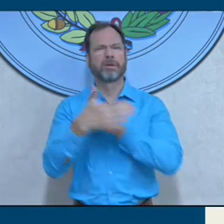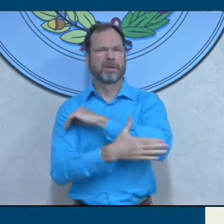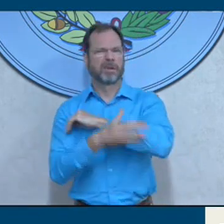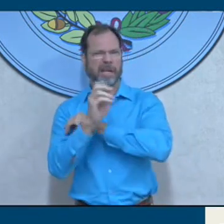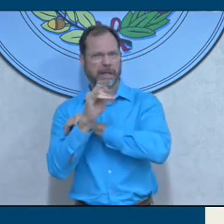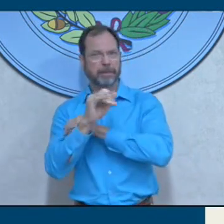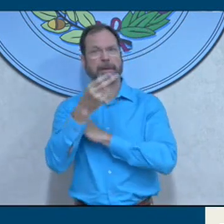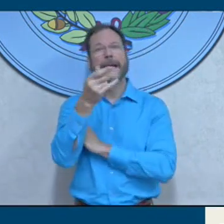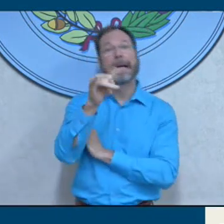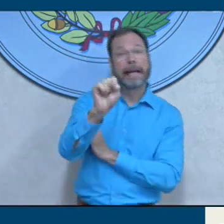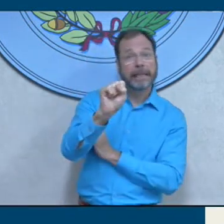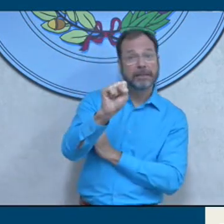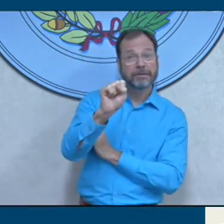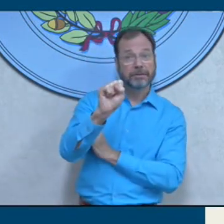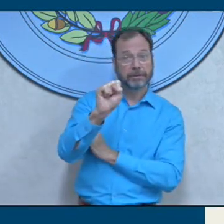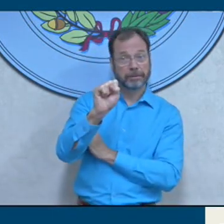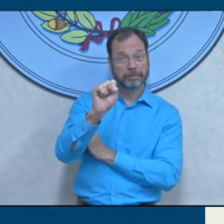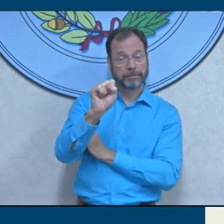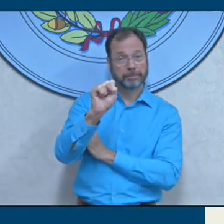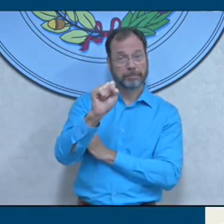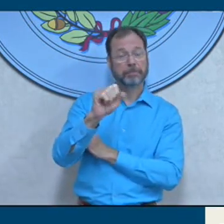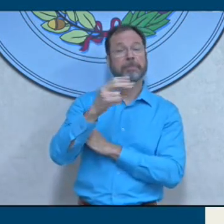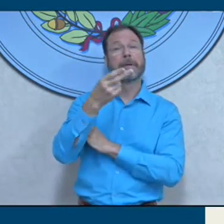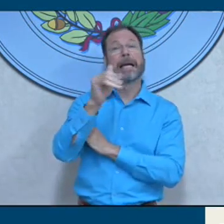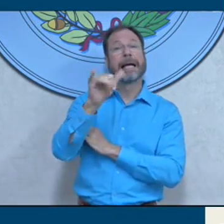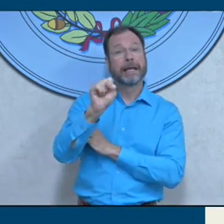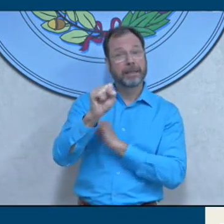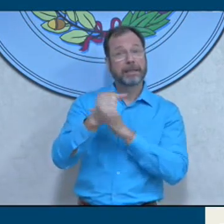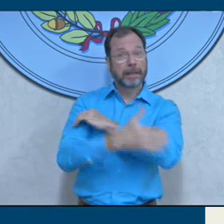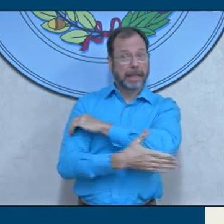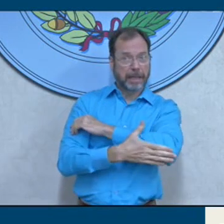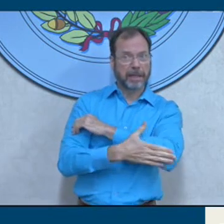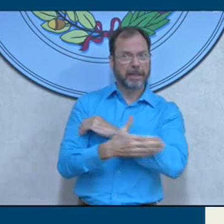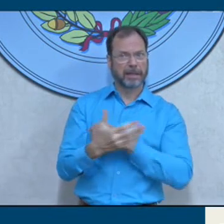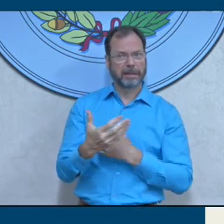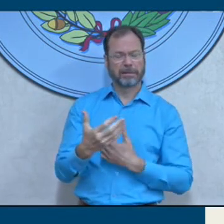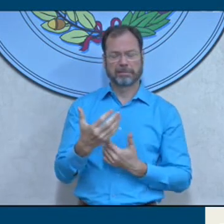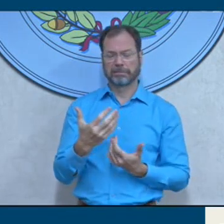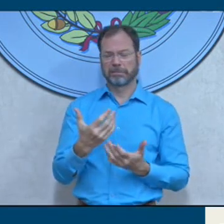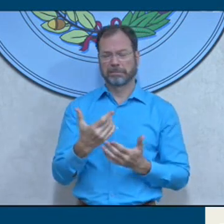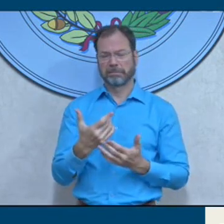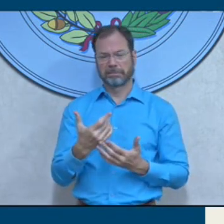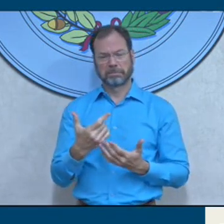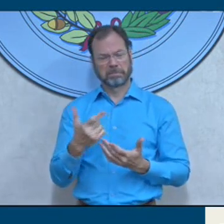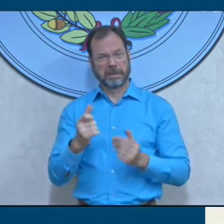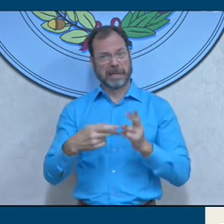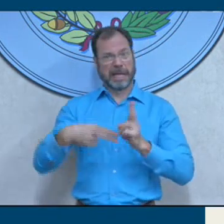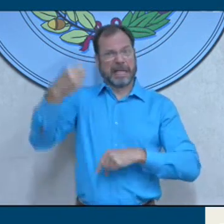AND HAVE THAT NUMBER REDUCED BACK DOWN TO 0. SOME OTHER